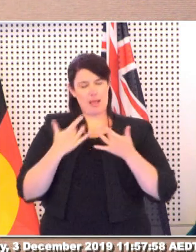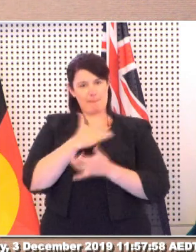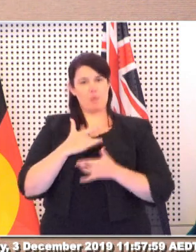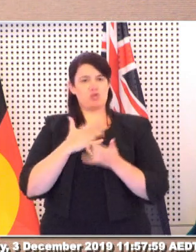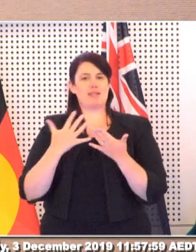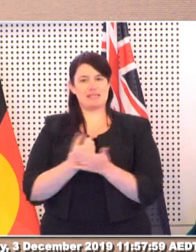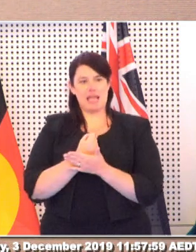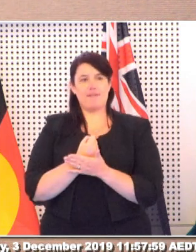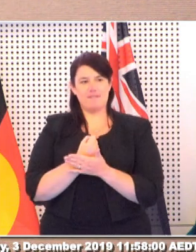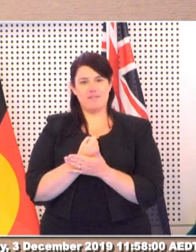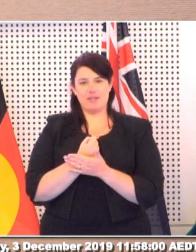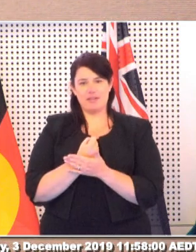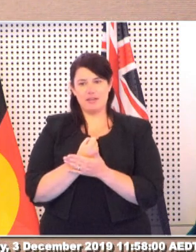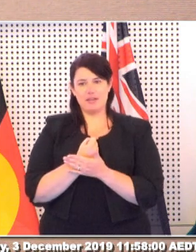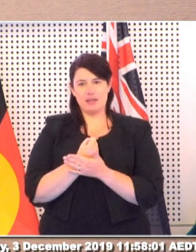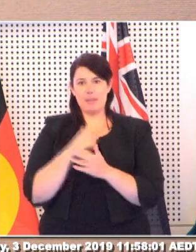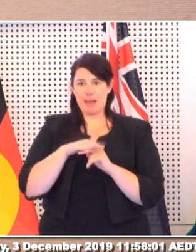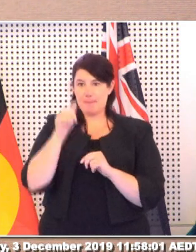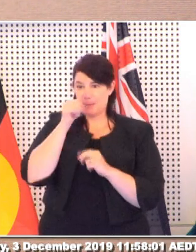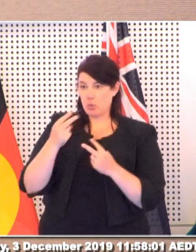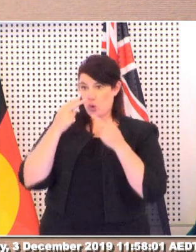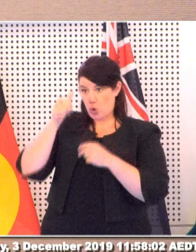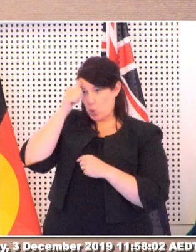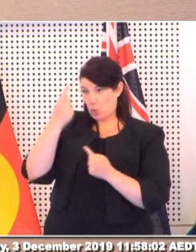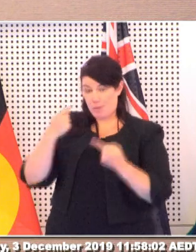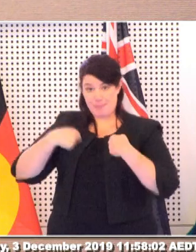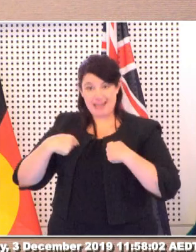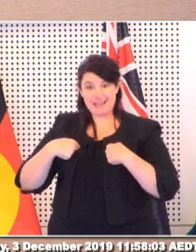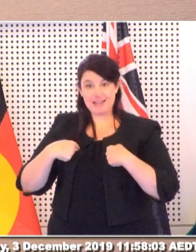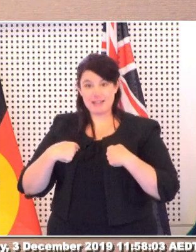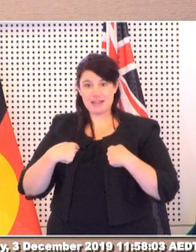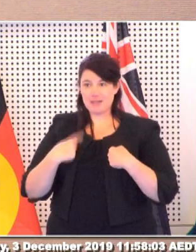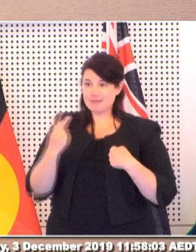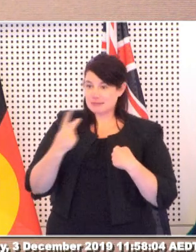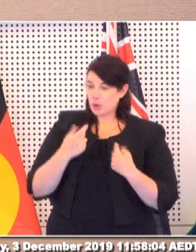it was about being known, being – having trusted relationships, people you could